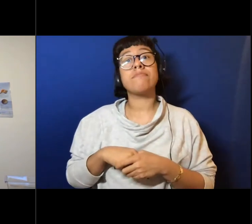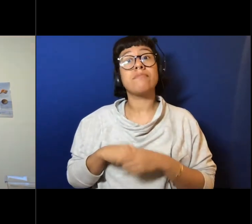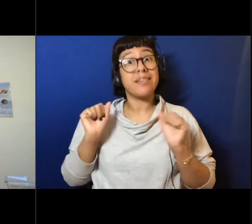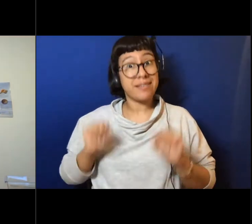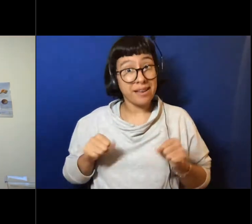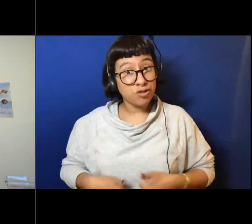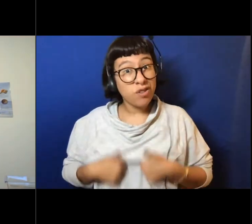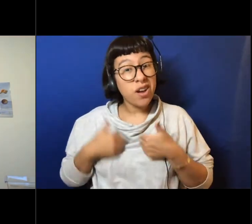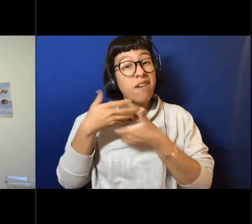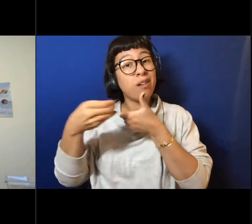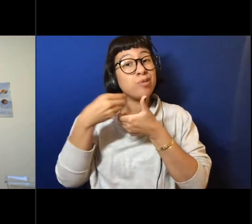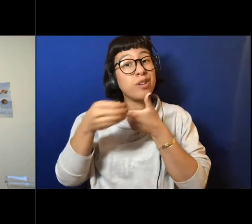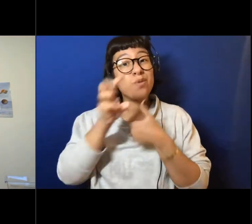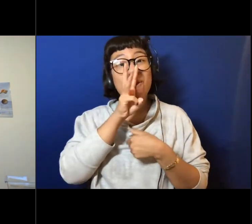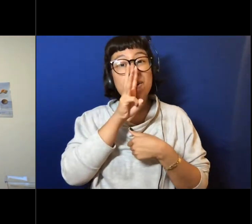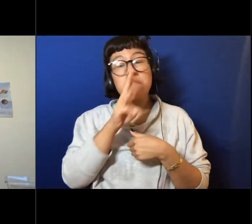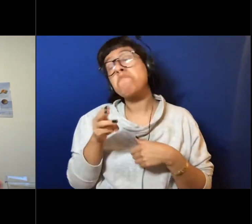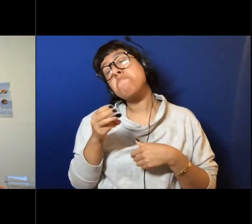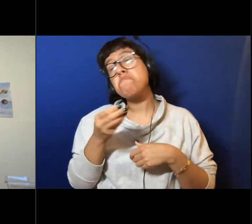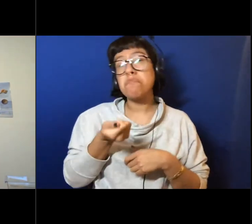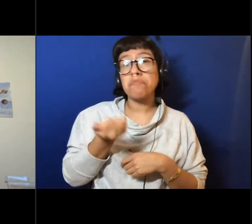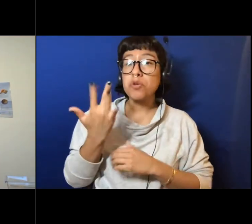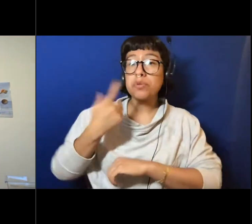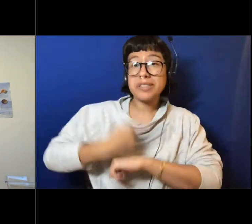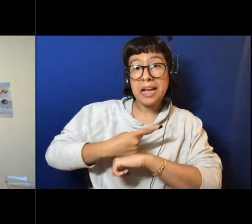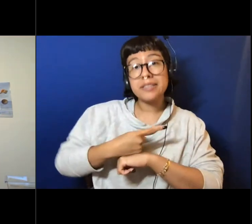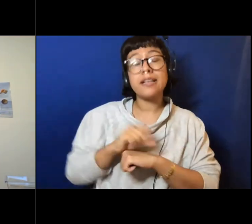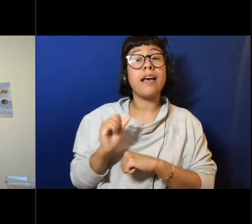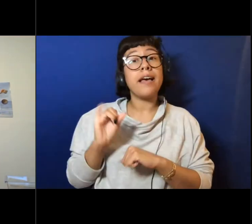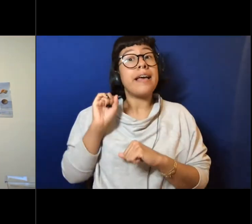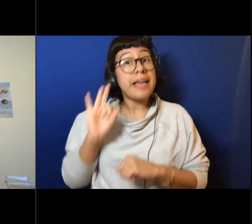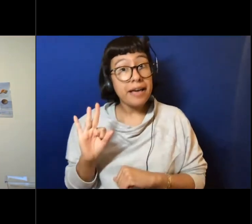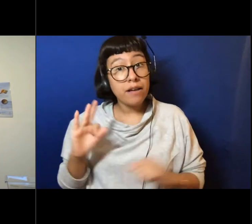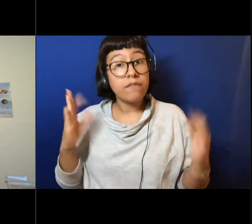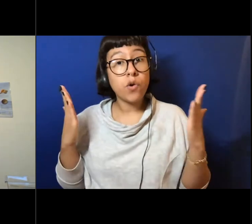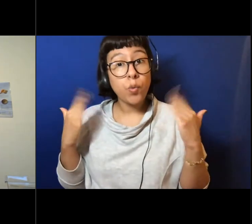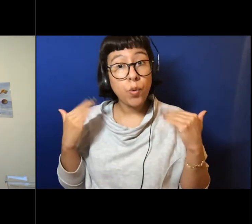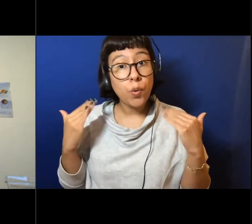for a couple of days sometimes, as long as they're kept cool, and then they're fine